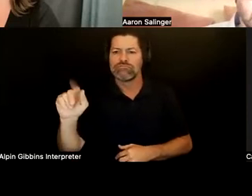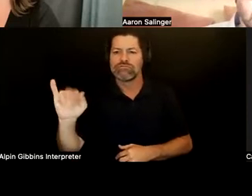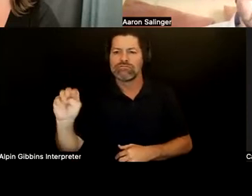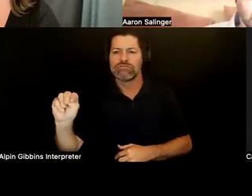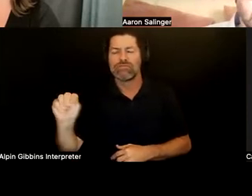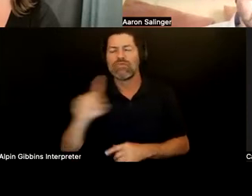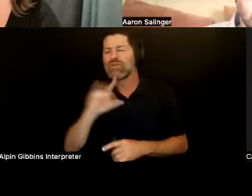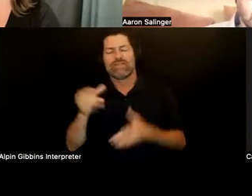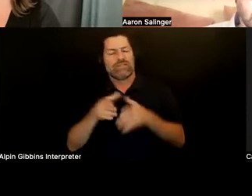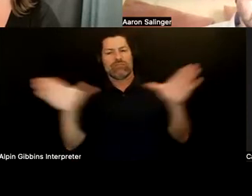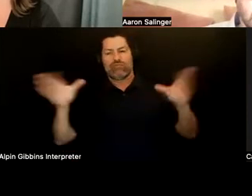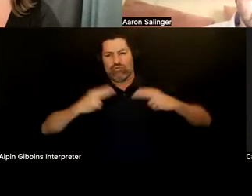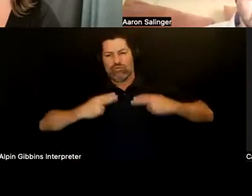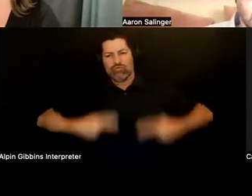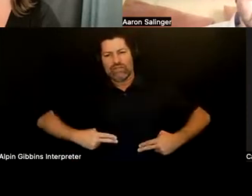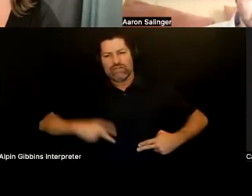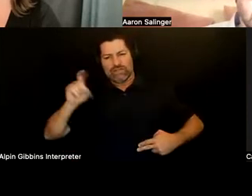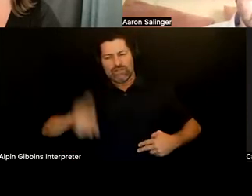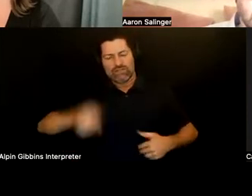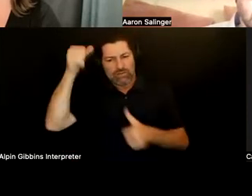that we remember the fact that there 19:47:13 are still people who are enslaved